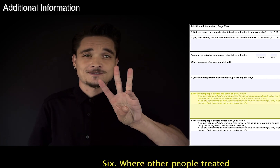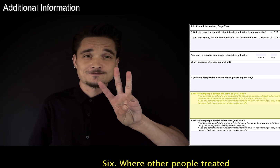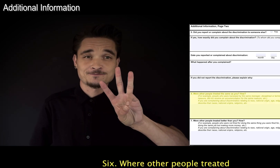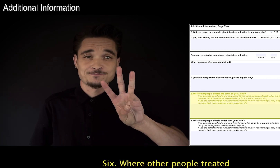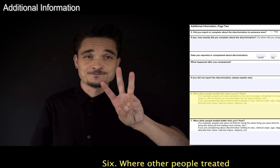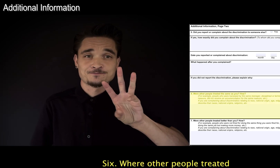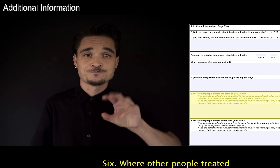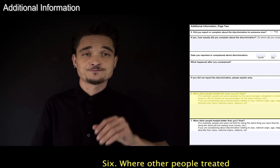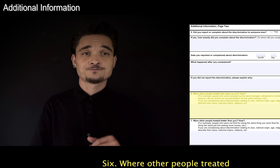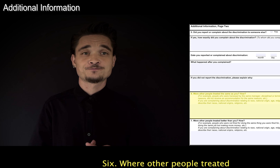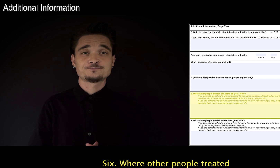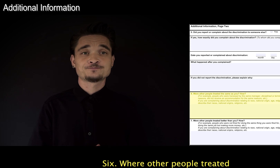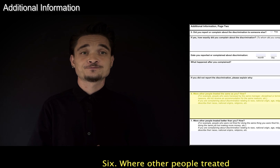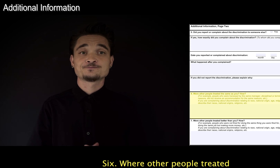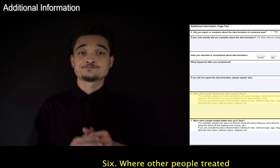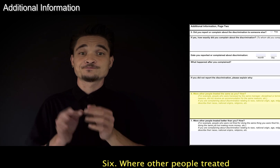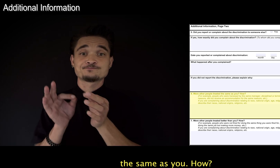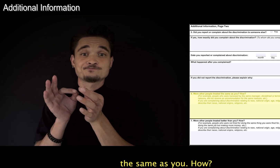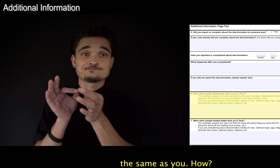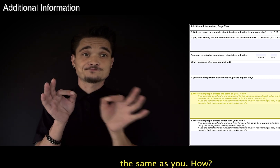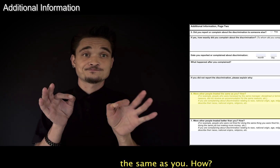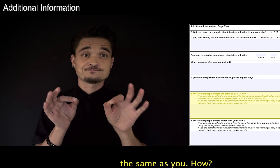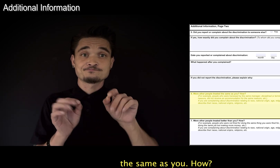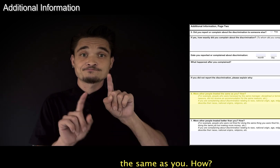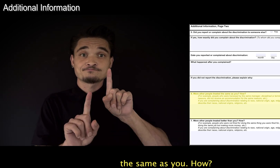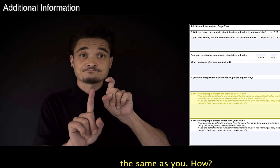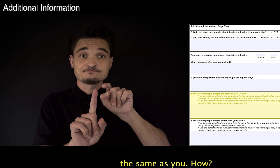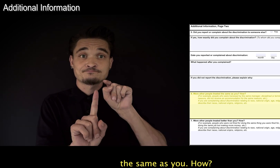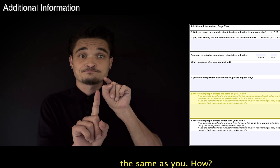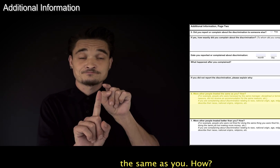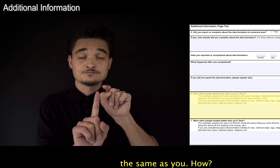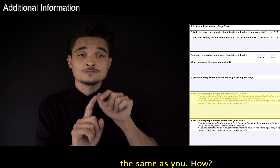Six. Where other people treated the same as you. How?